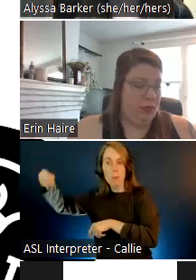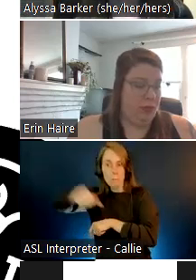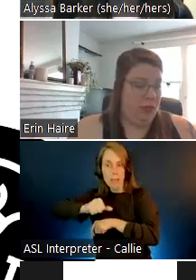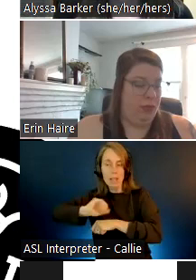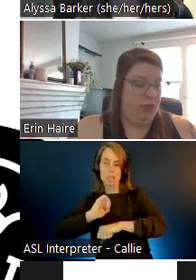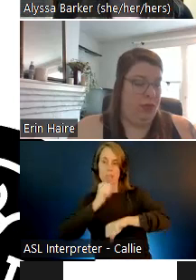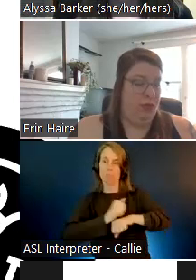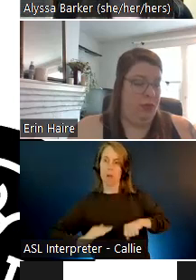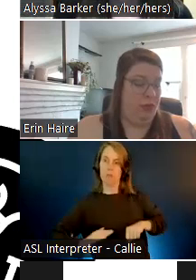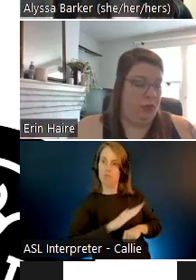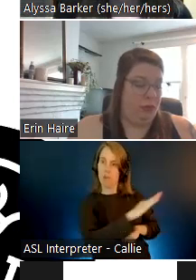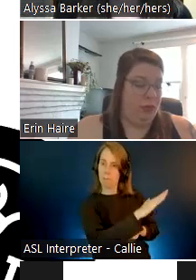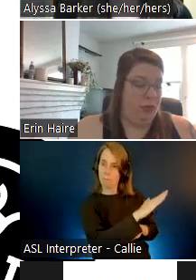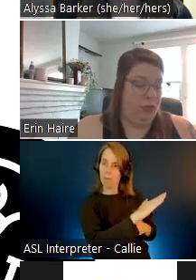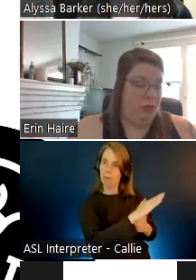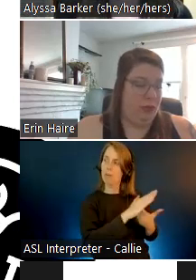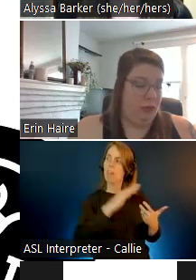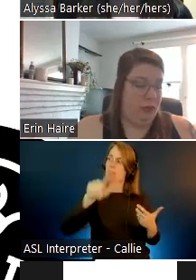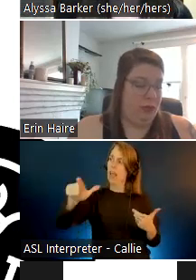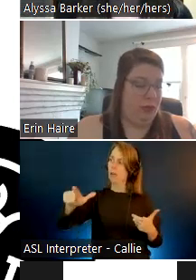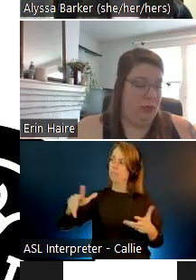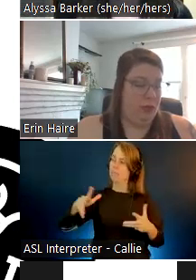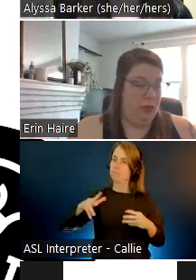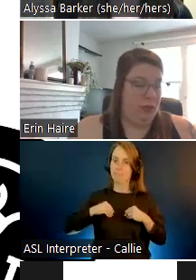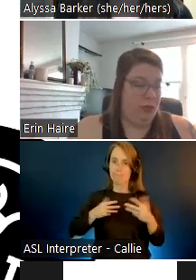generally speaking the landlord must allow the reasonable modifications